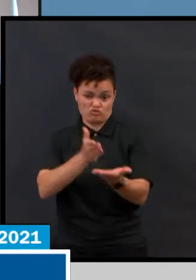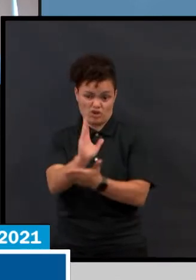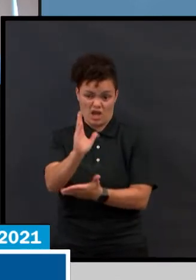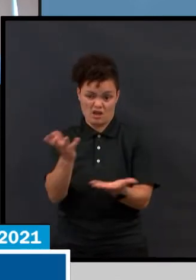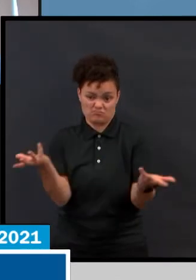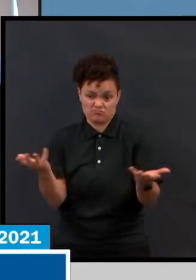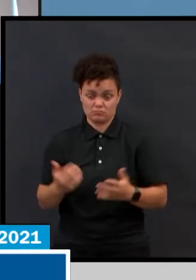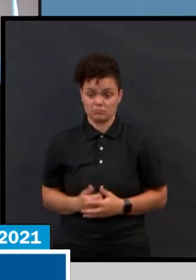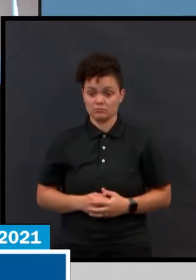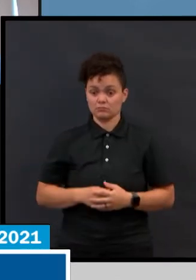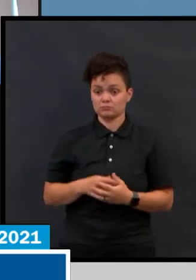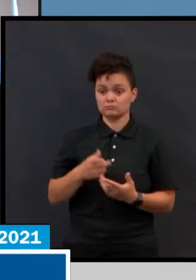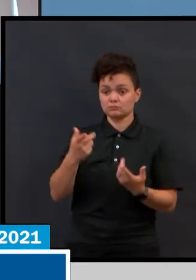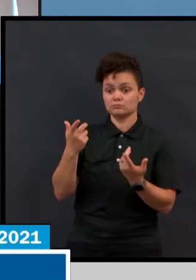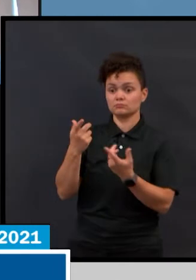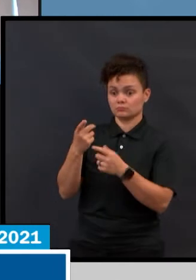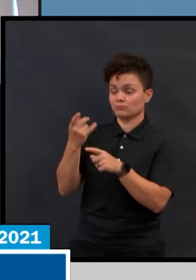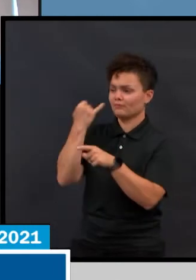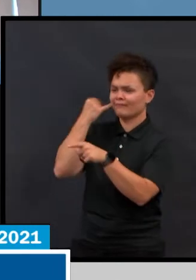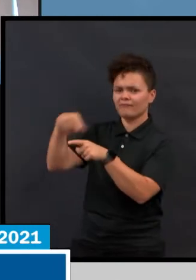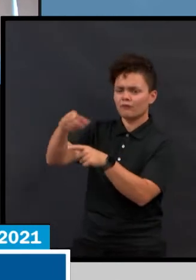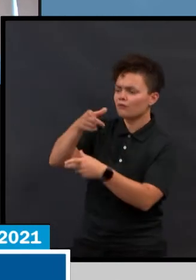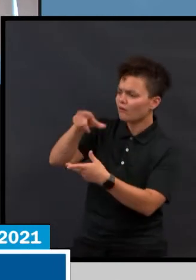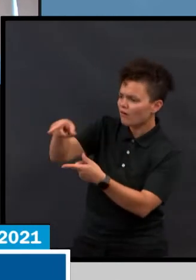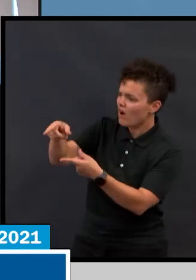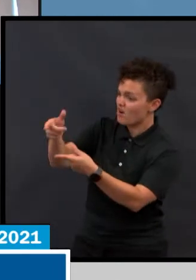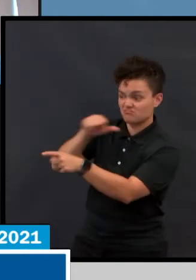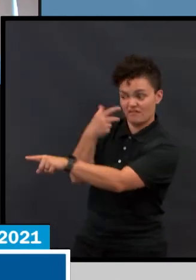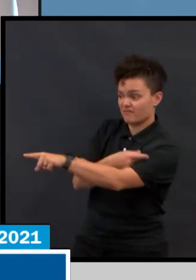let us know we can follow up with them to make sure that they know that that's a requirement